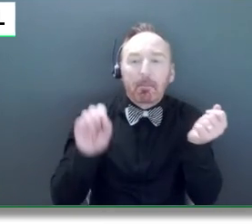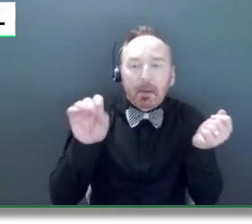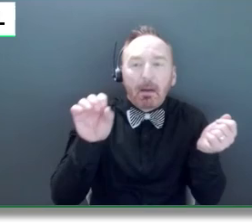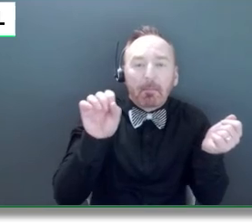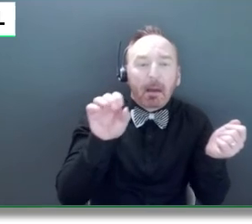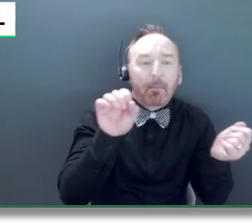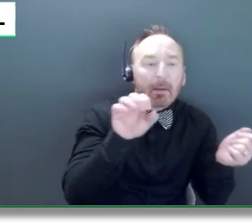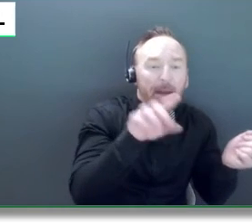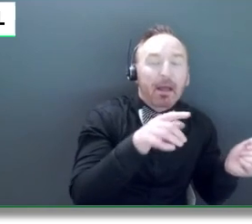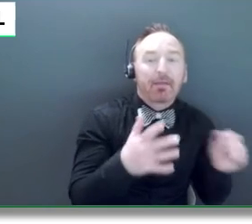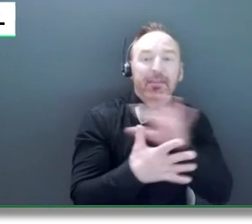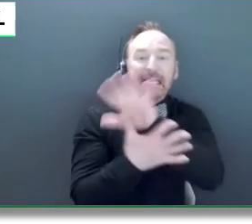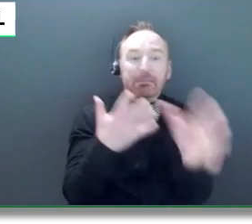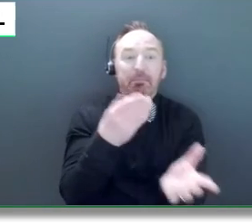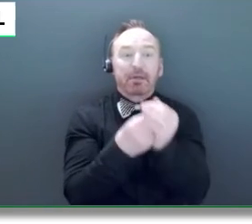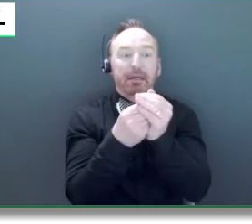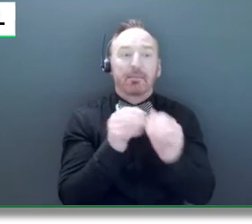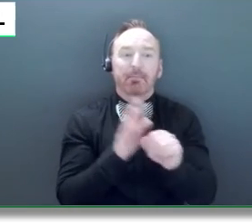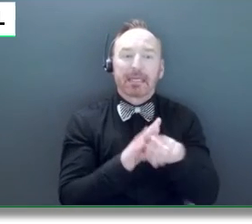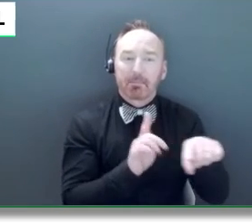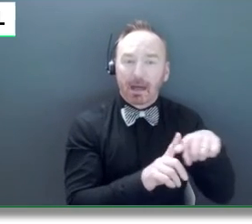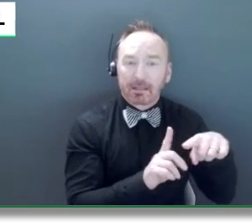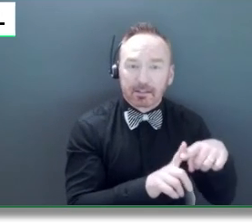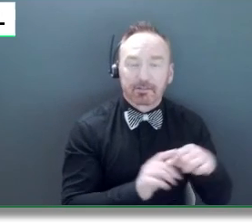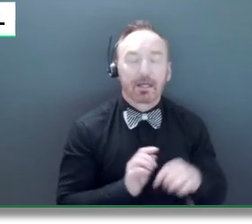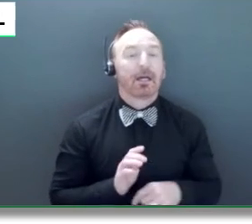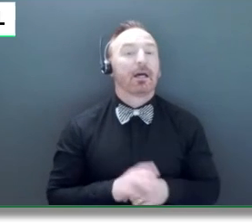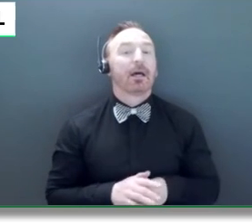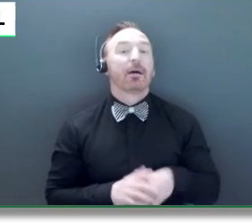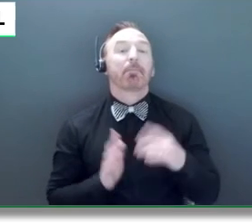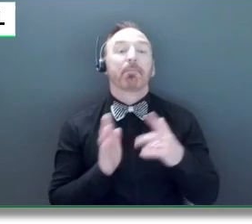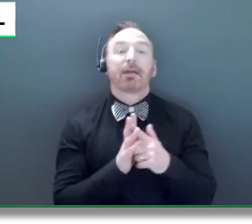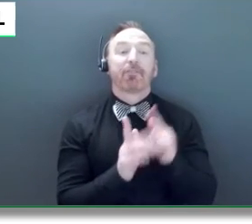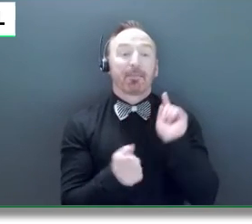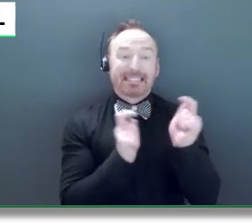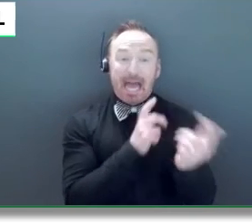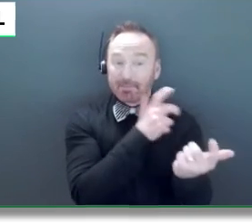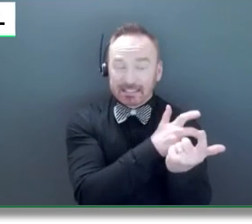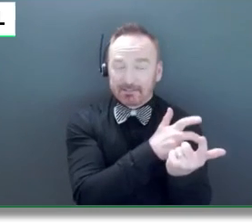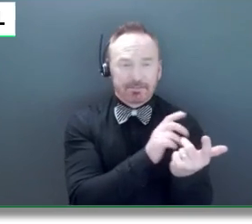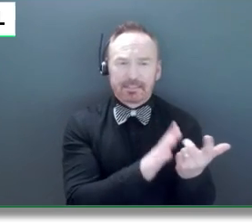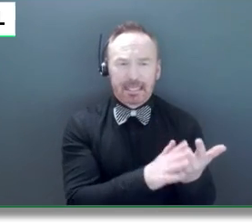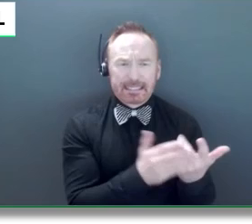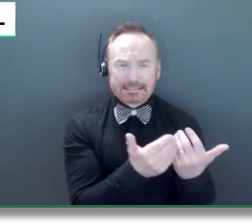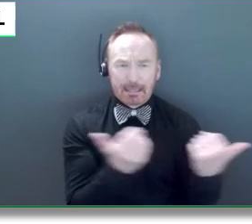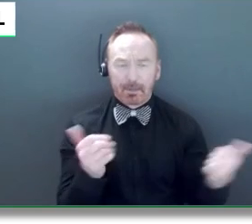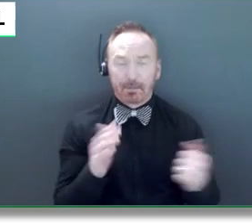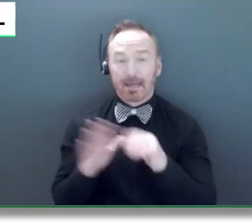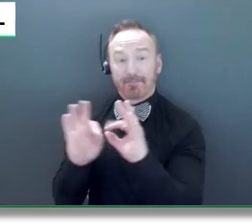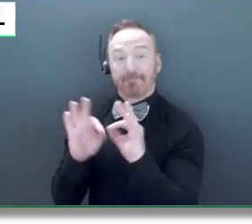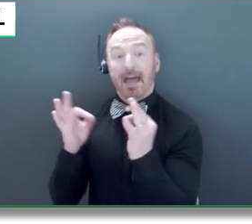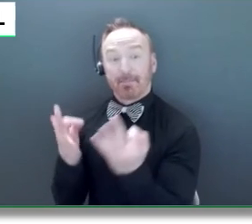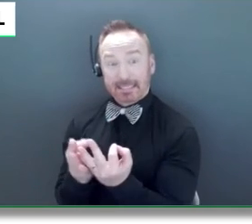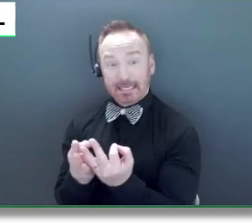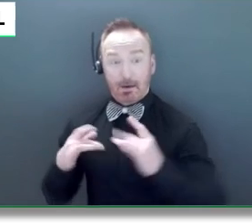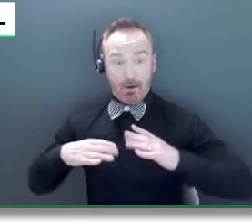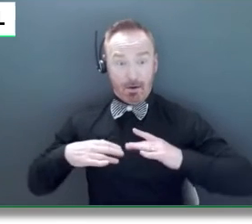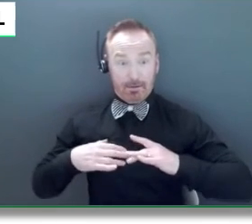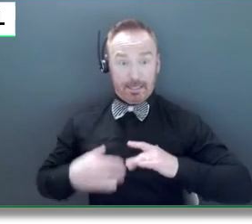remember traveling just nothing to do with an adaptive realm but just on a family holiday over to Vancouver Island and I was at Tribune Bay Provincial Park